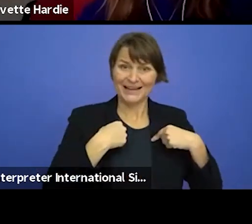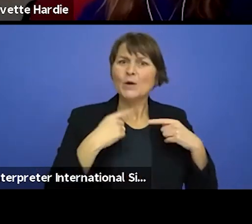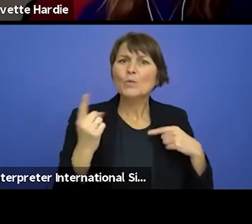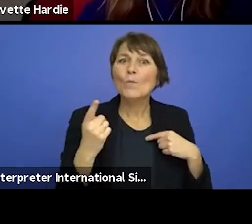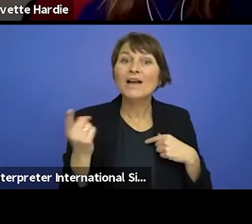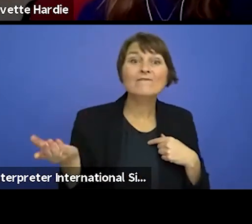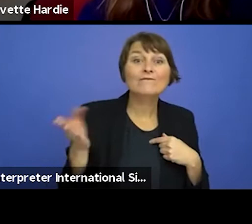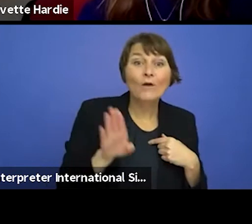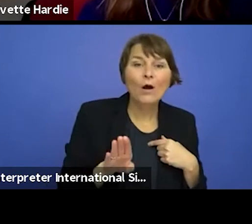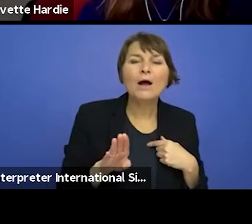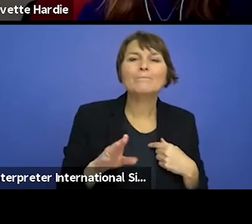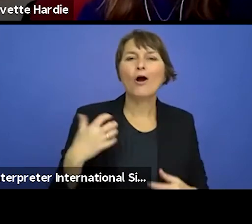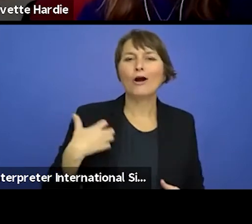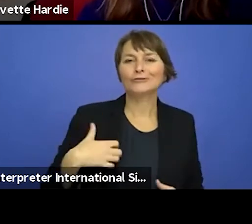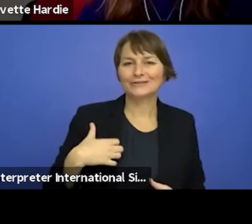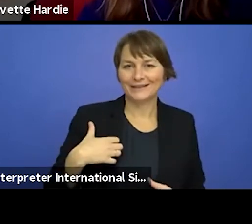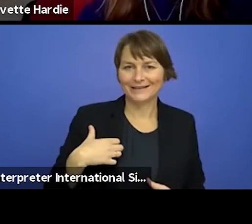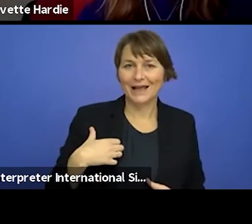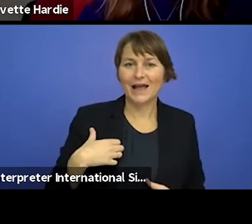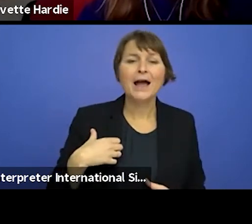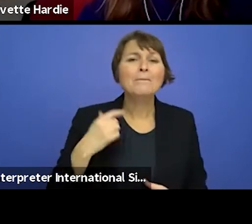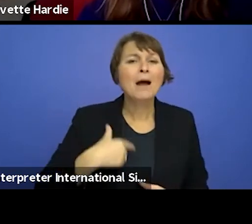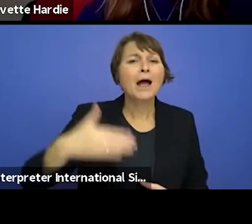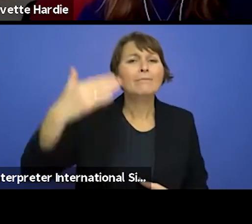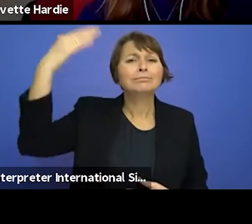to Argentina you know and started their whole life and they didn't speak Spanish you know.